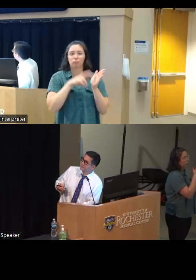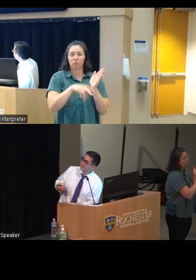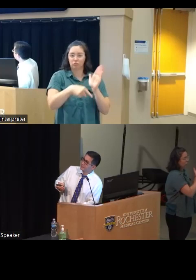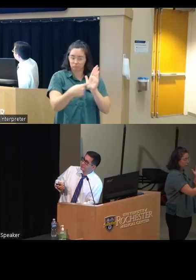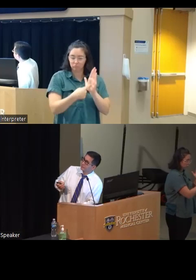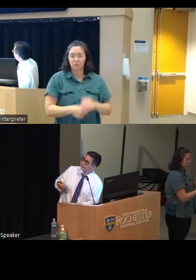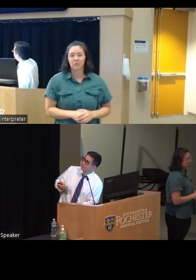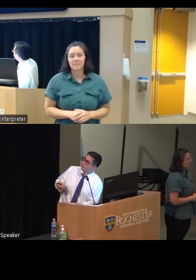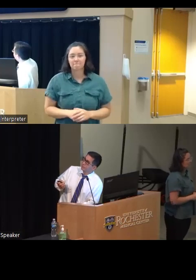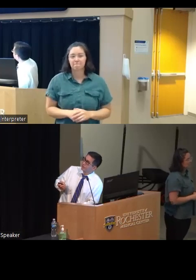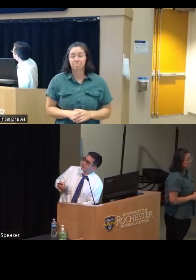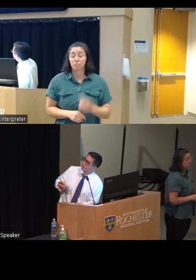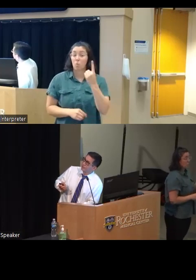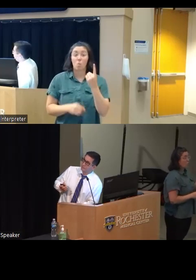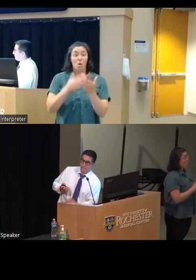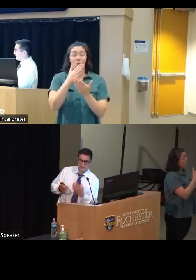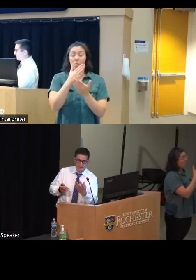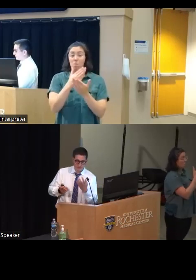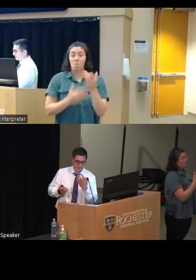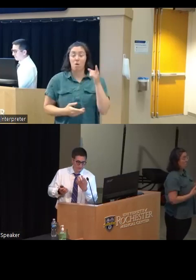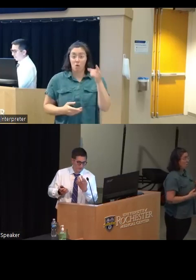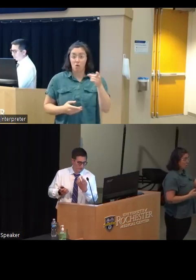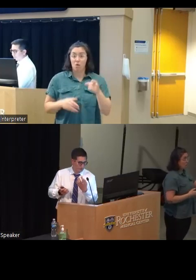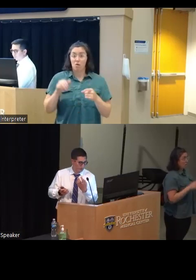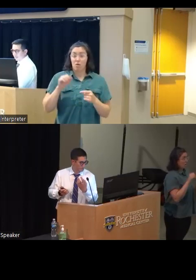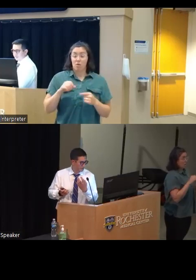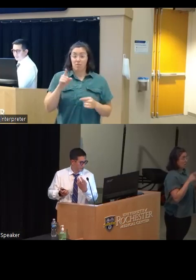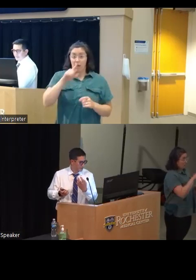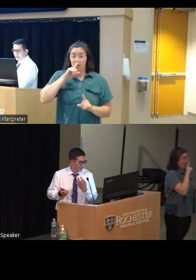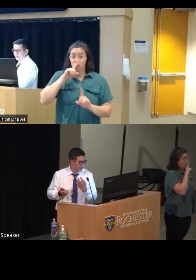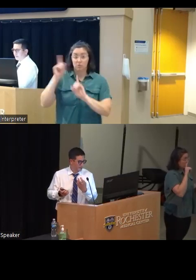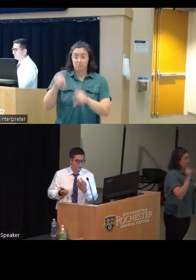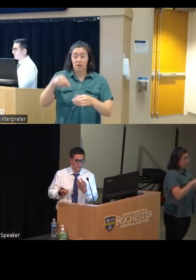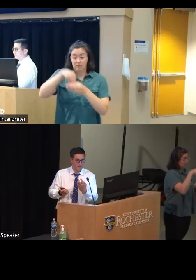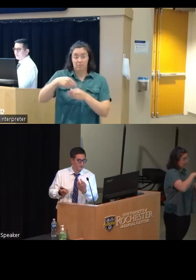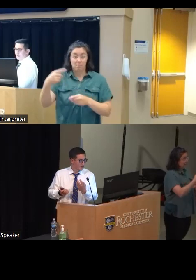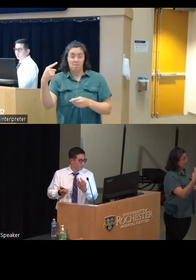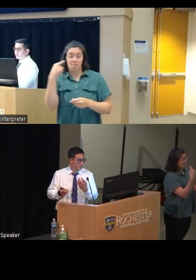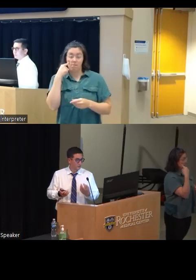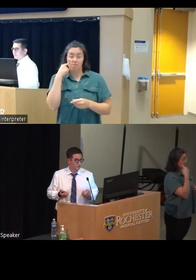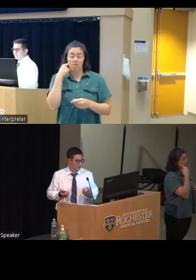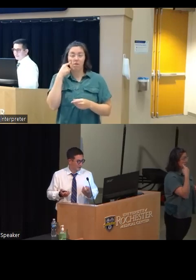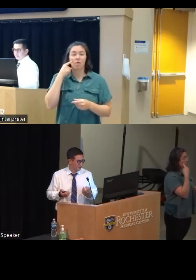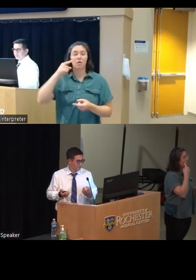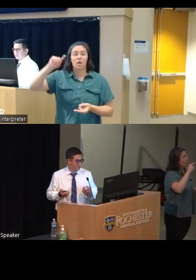um there was one part of that electrophysiological response in the eye that was reduced in patients